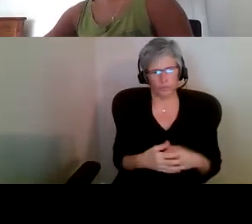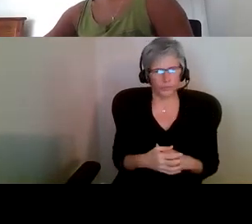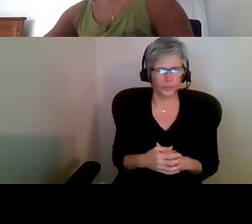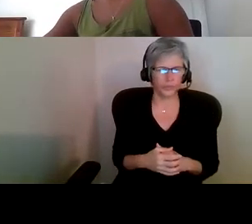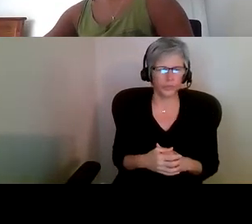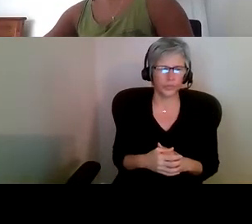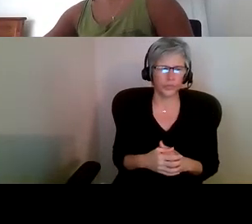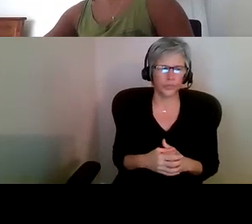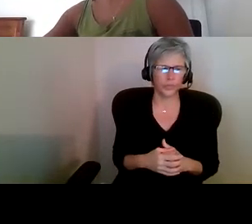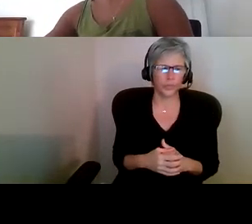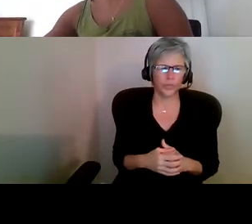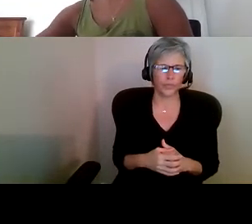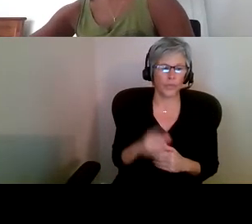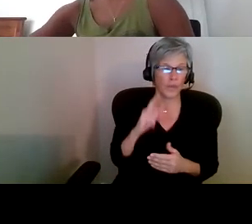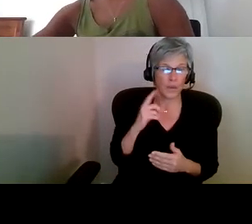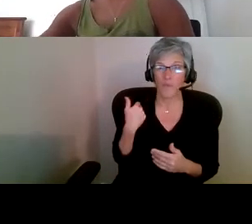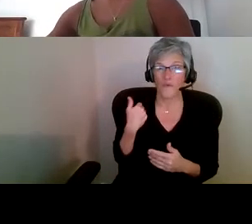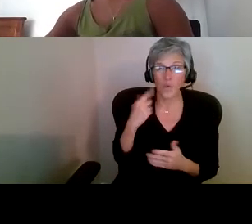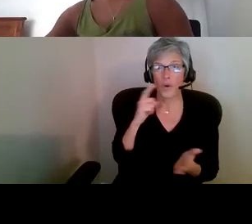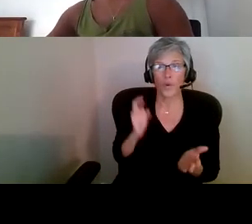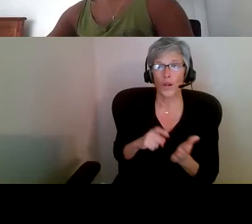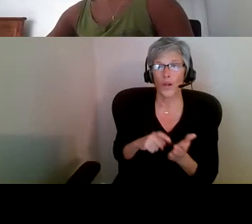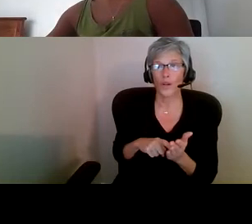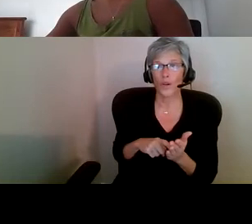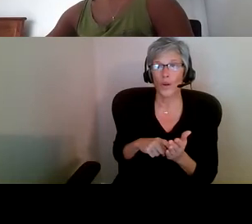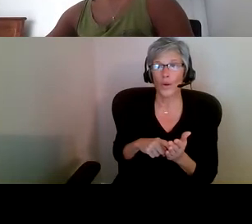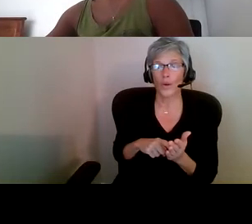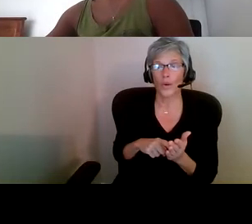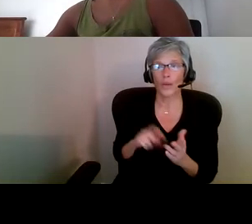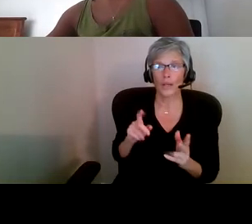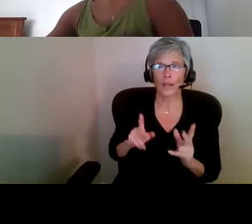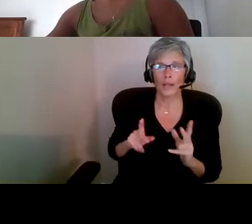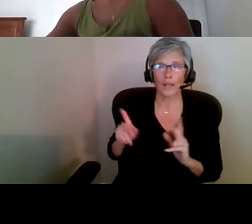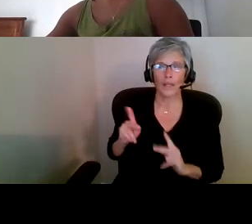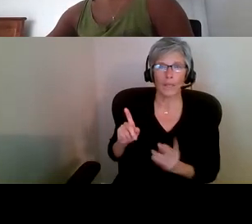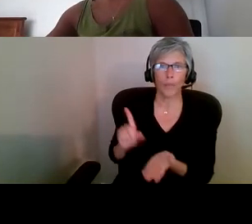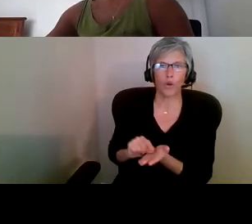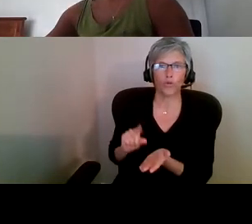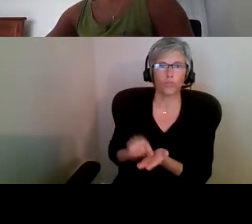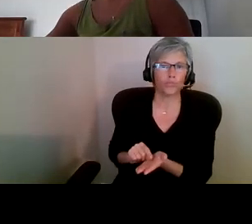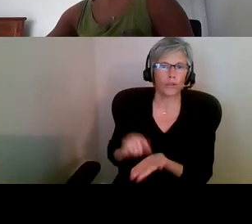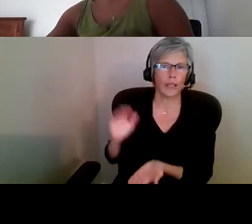what we've noticed is people aren't printing up enough as much as they were and we hope to stay